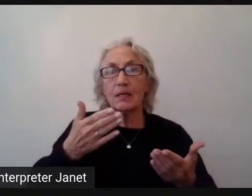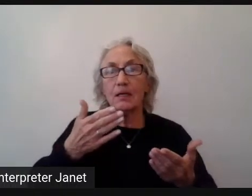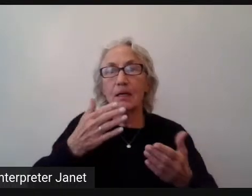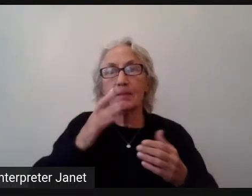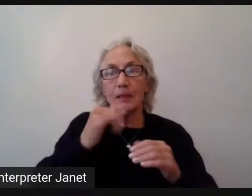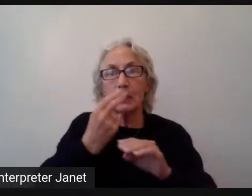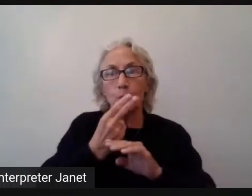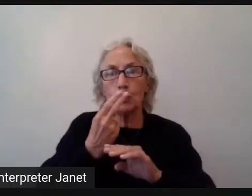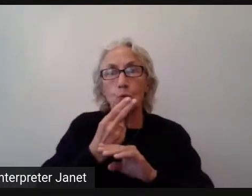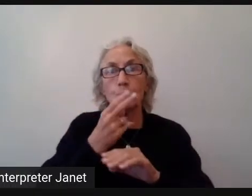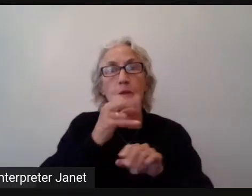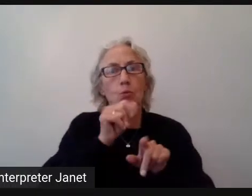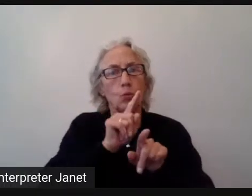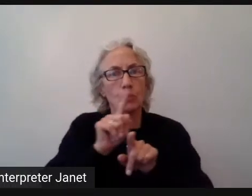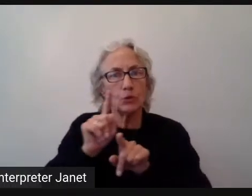providers for Joomla that are focused or have some accessible